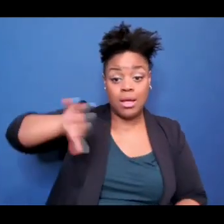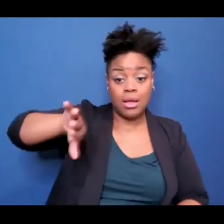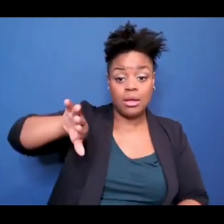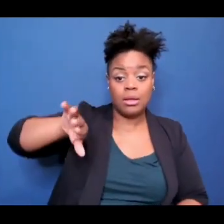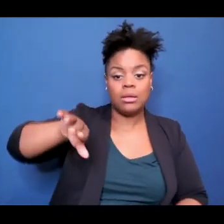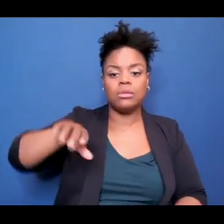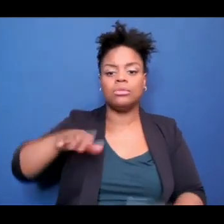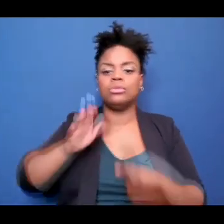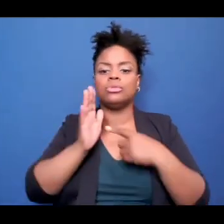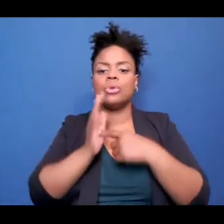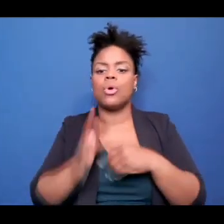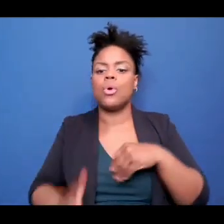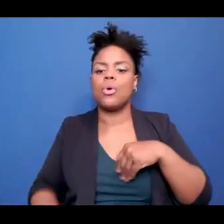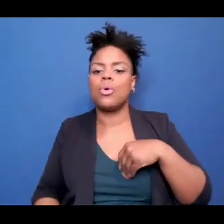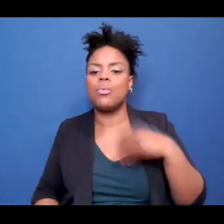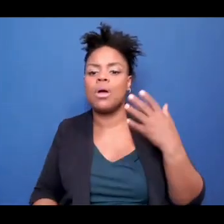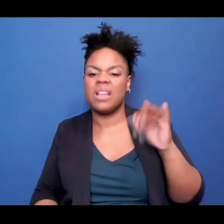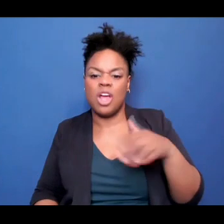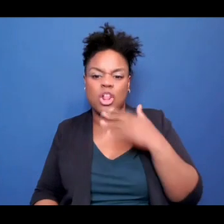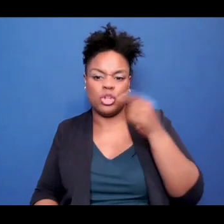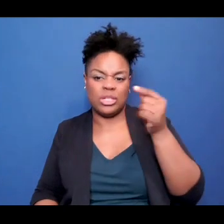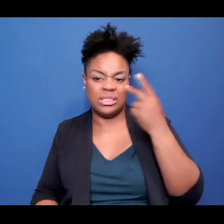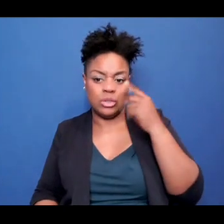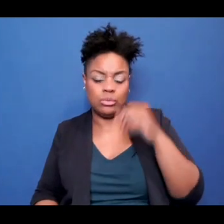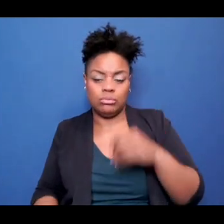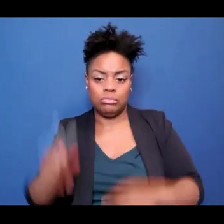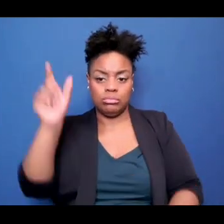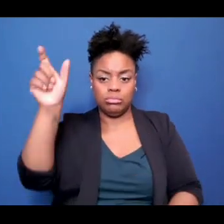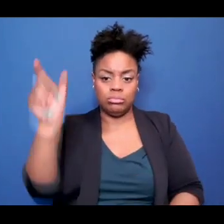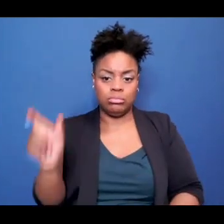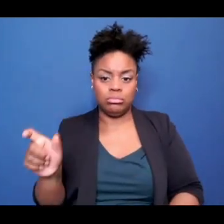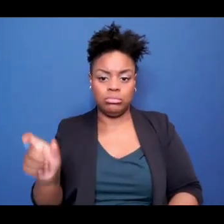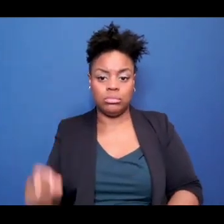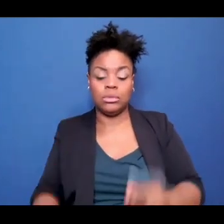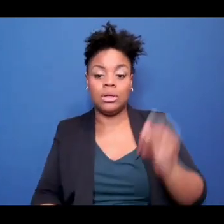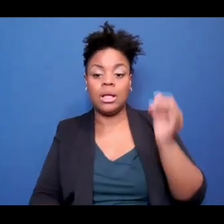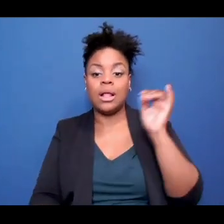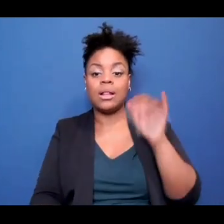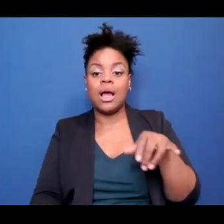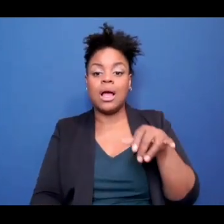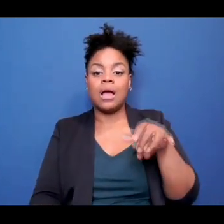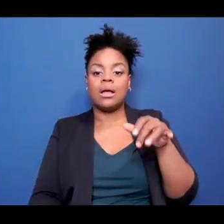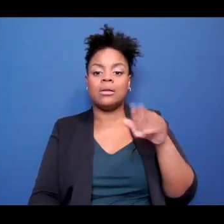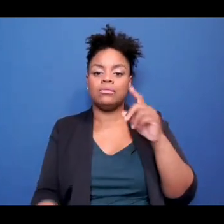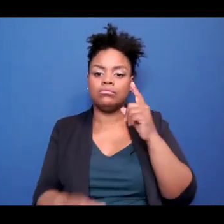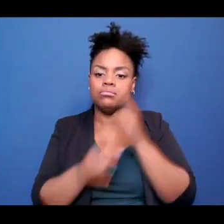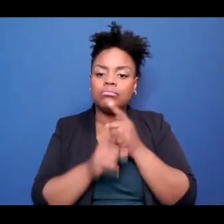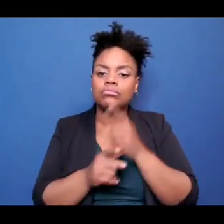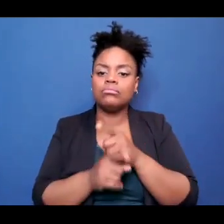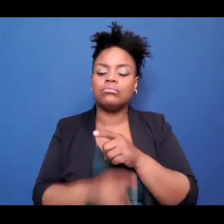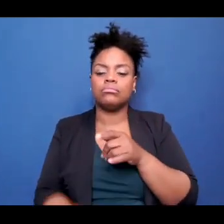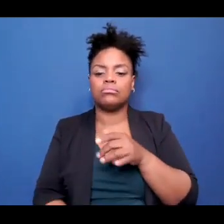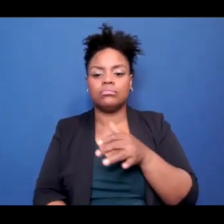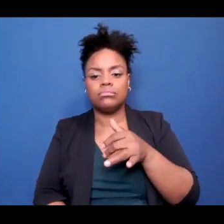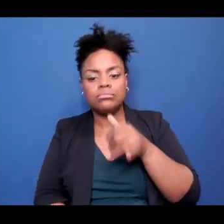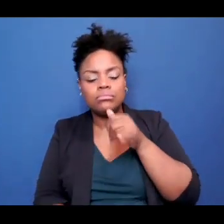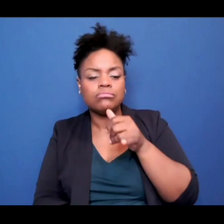THEN ON THE RIGHT SIDE OF THE GRAPH IF YOU LOOK AT WHITE RESPONDENTS WHO ARE THE GREEN BARS, THEY ARE MORE LIKELY TO BE